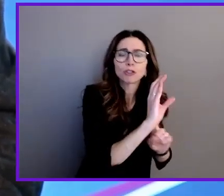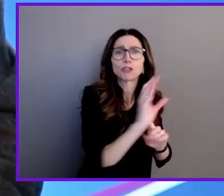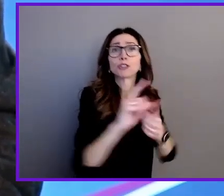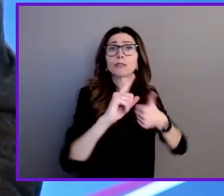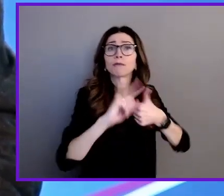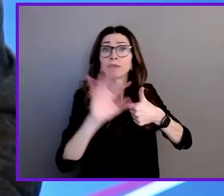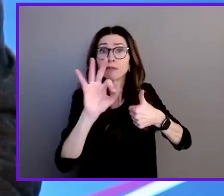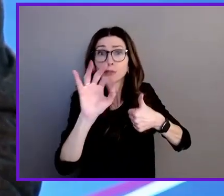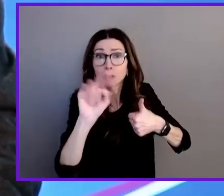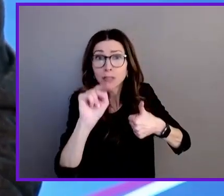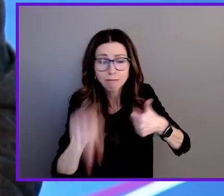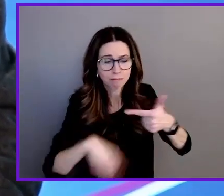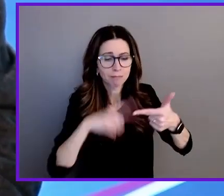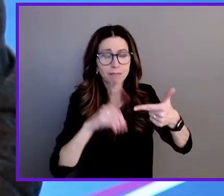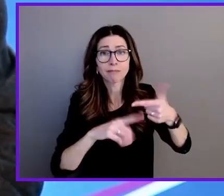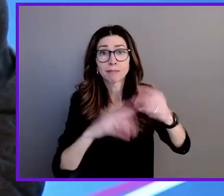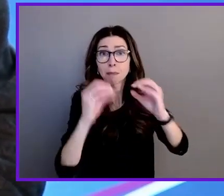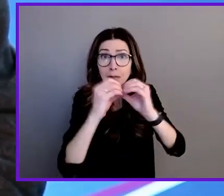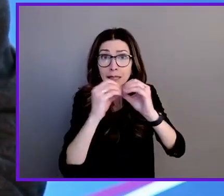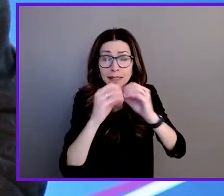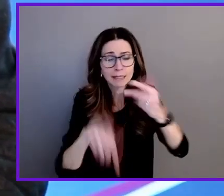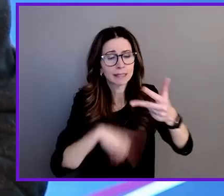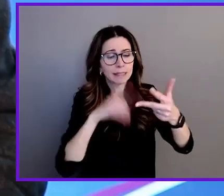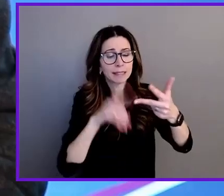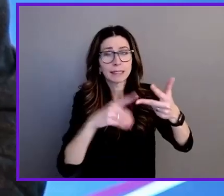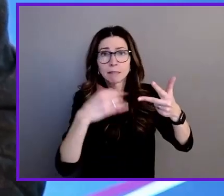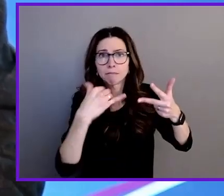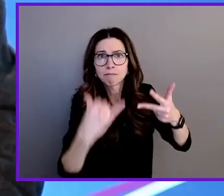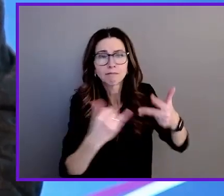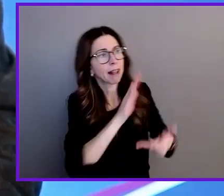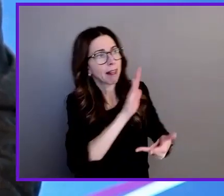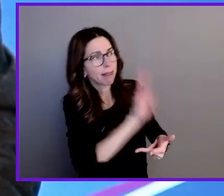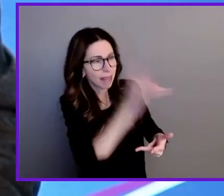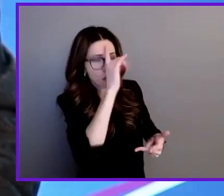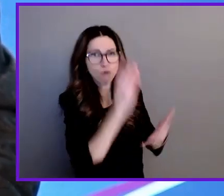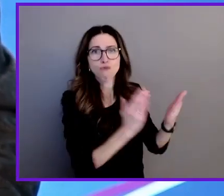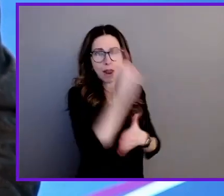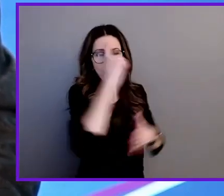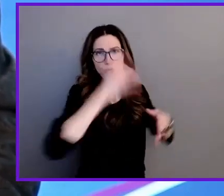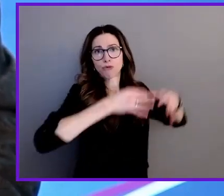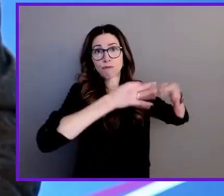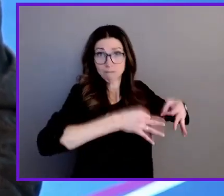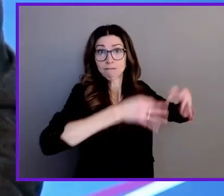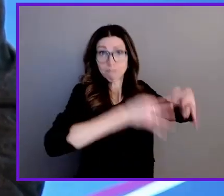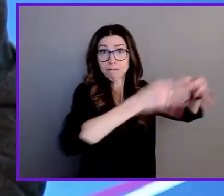self-determination. And, ultimately, an arts sector that is sustainable.